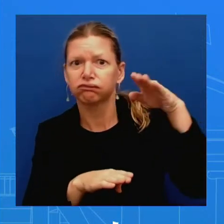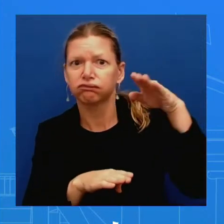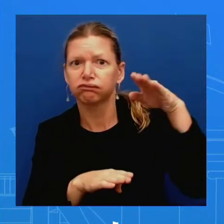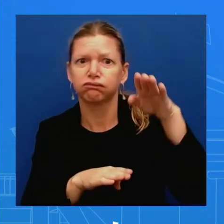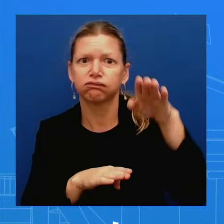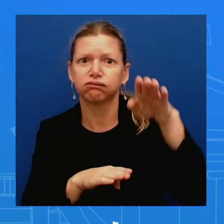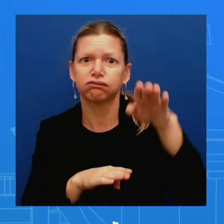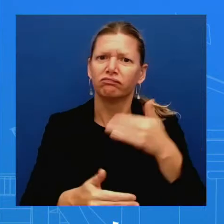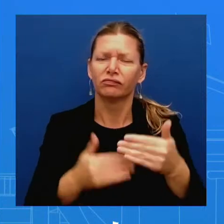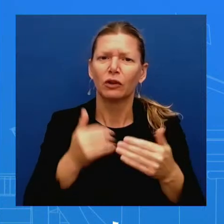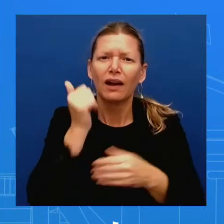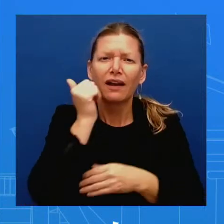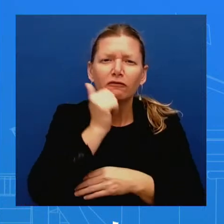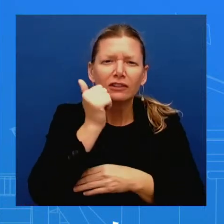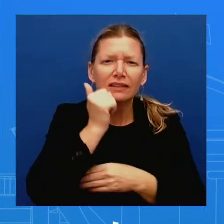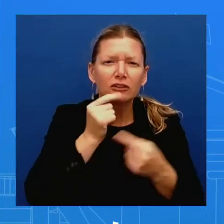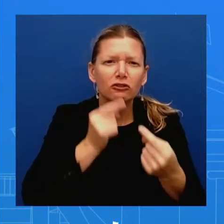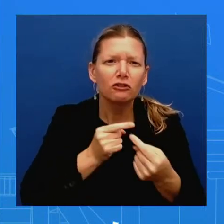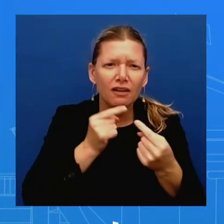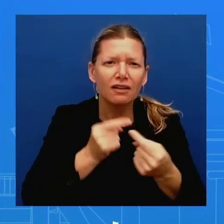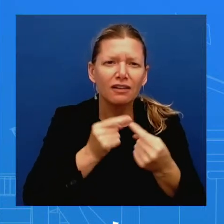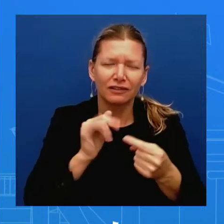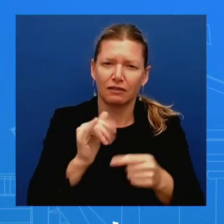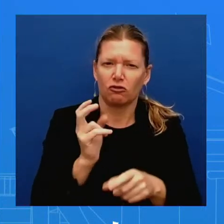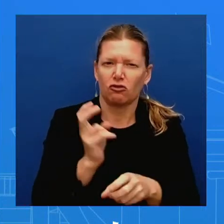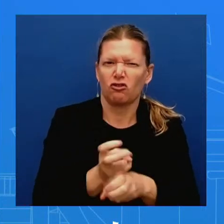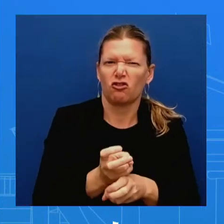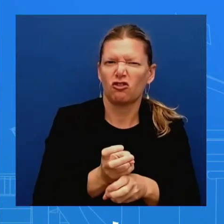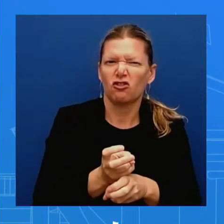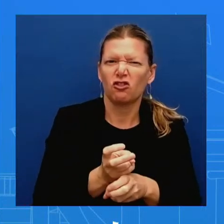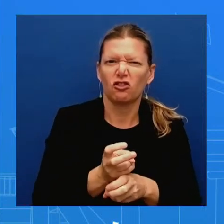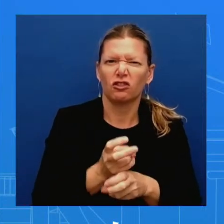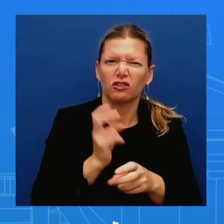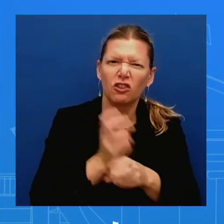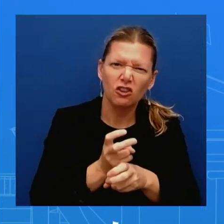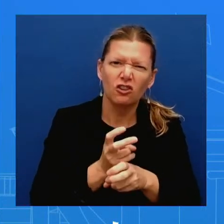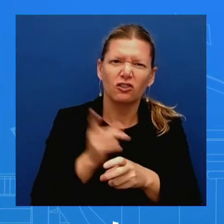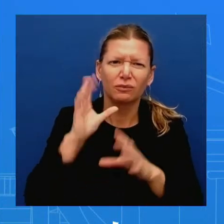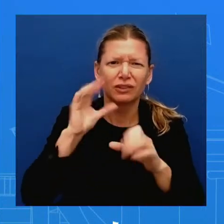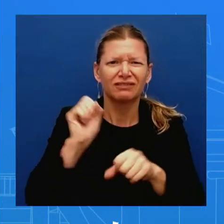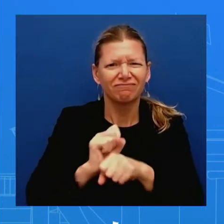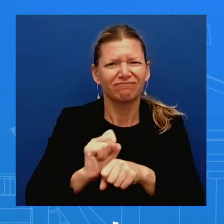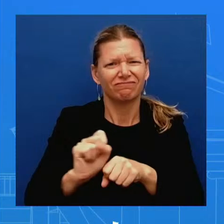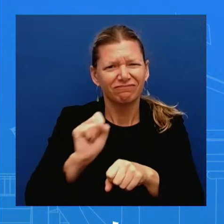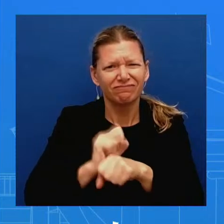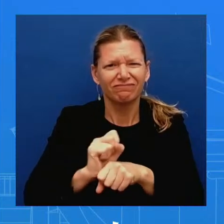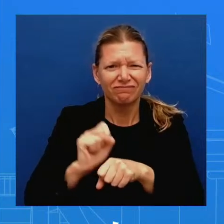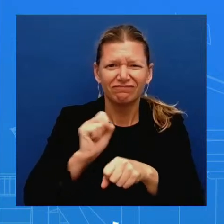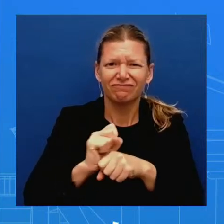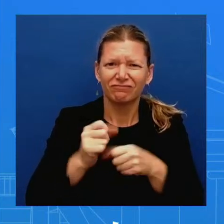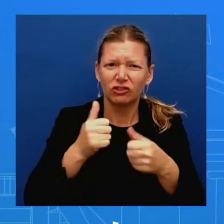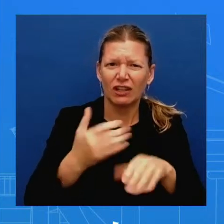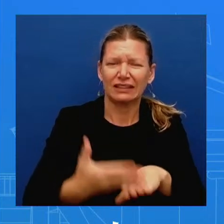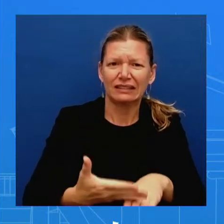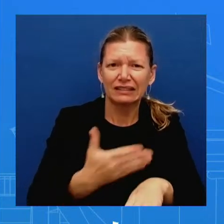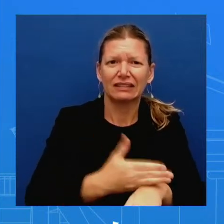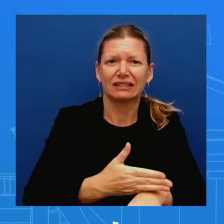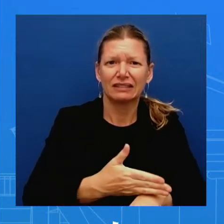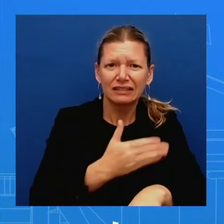Some days, we'll take strides. Every once in a while, you know, it's a -- it's three and out. Sometimes it's inches. But we're making progress towards that more perfect Union.